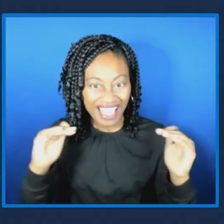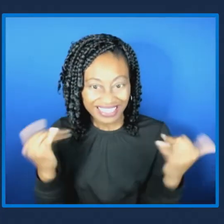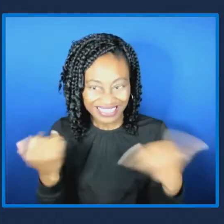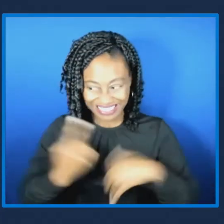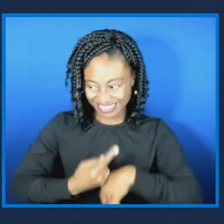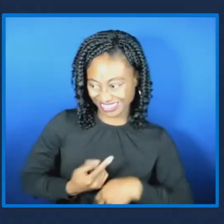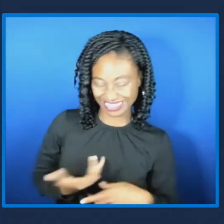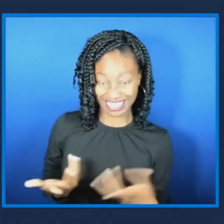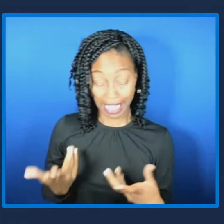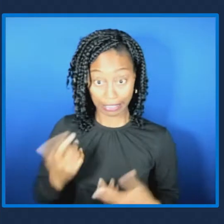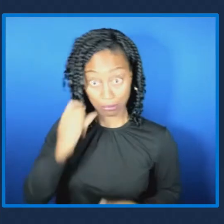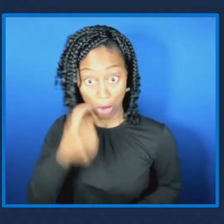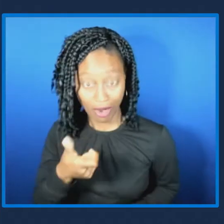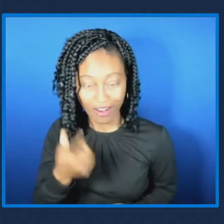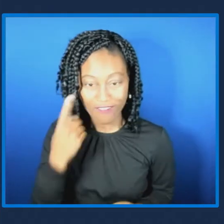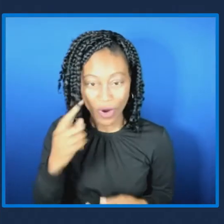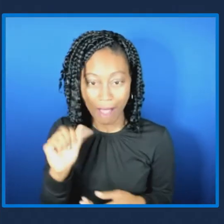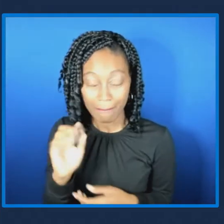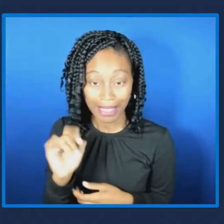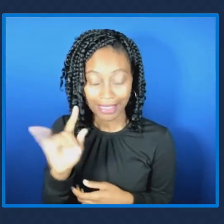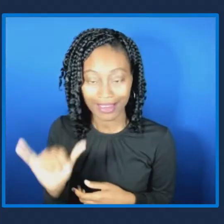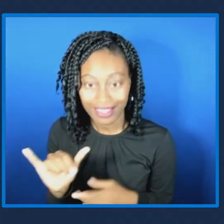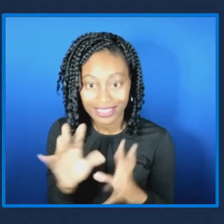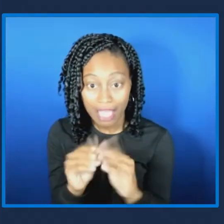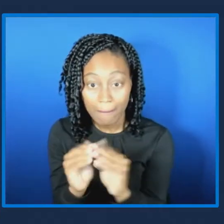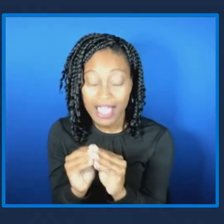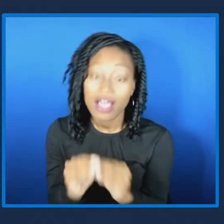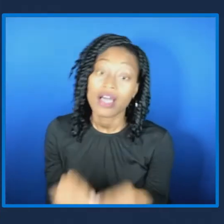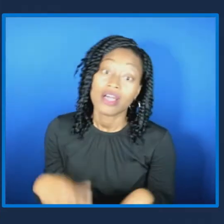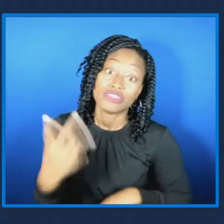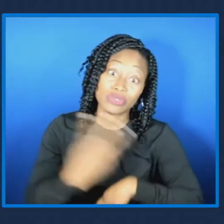16 breakout session, 95 speakers.